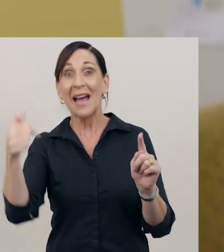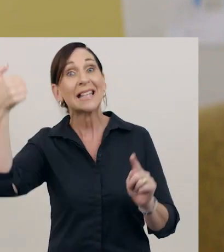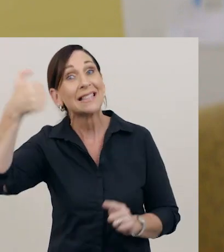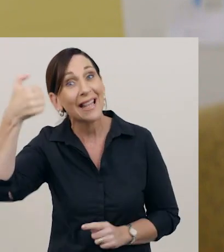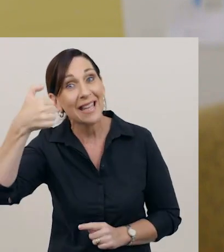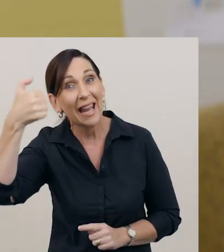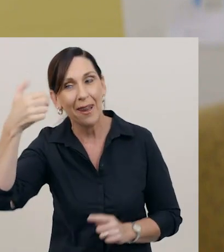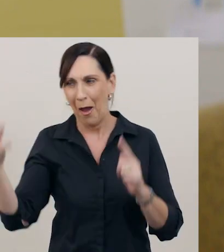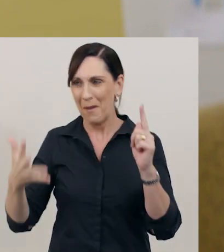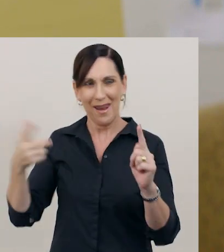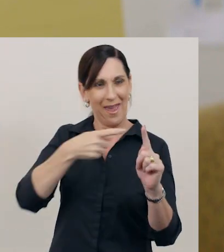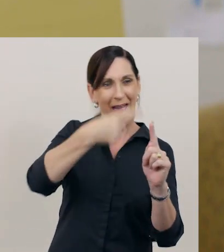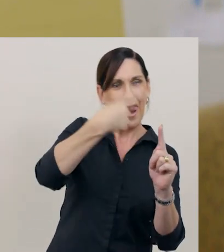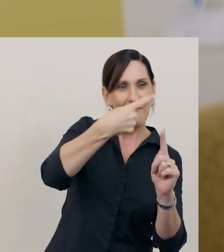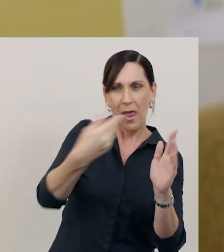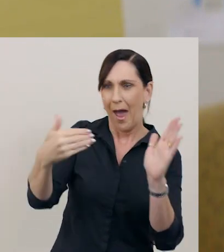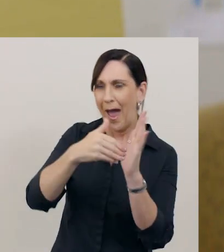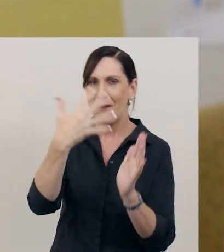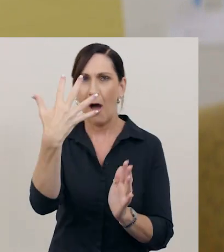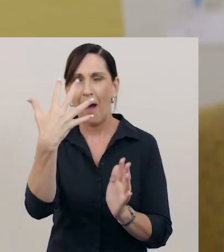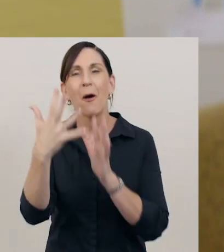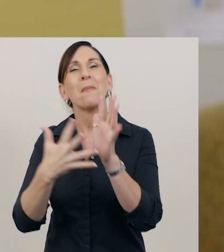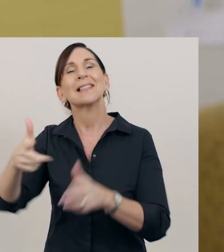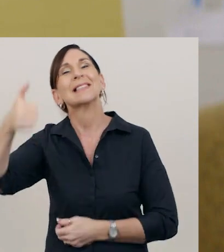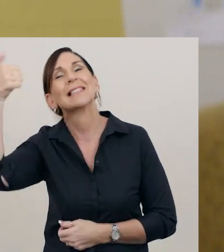11 add 5 makes 16.